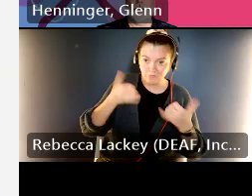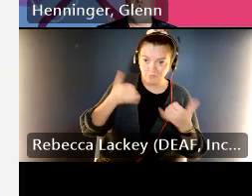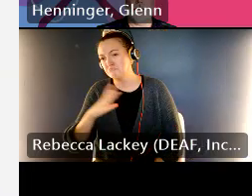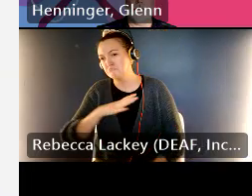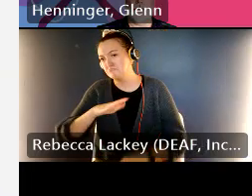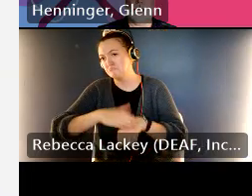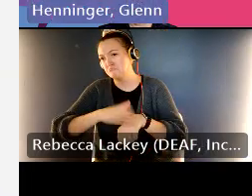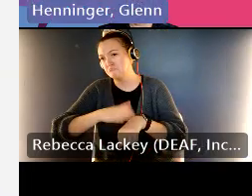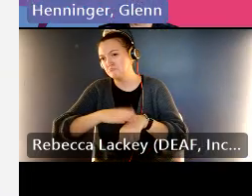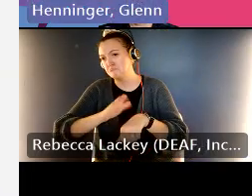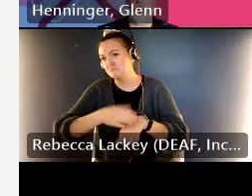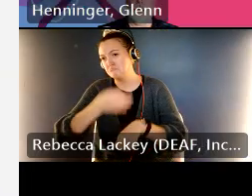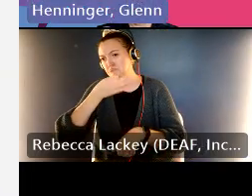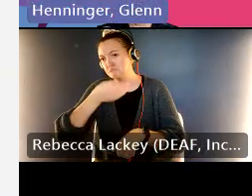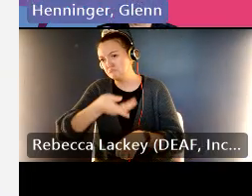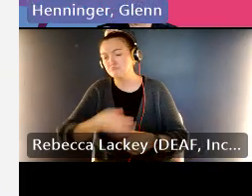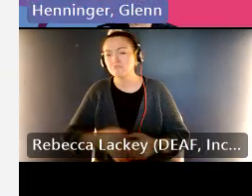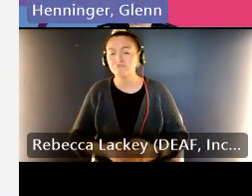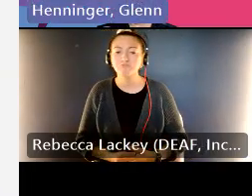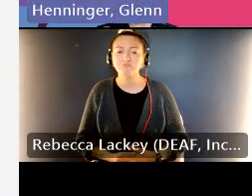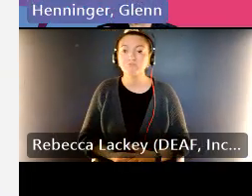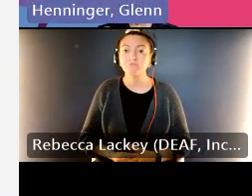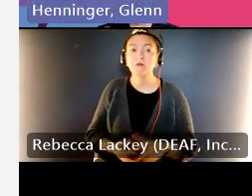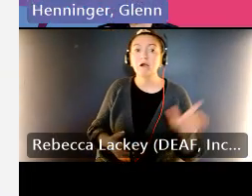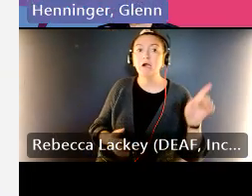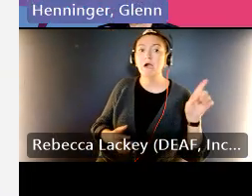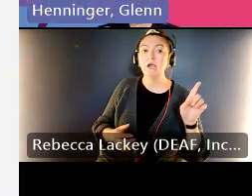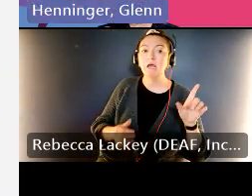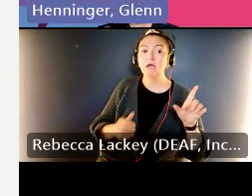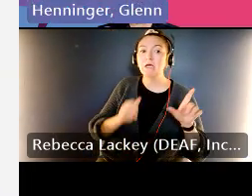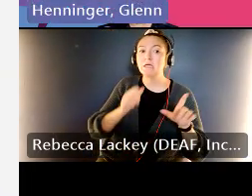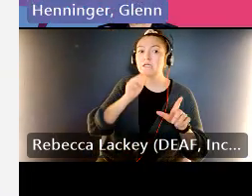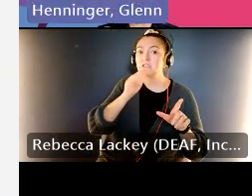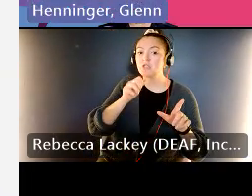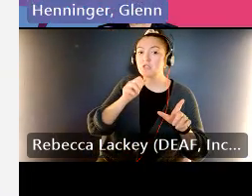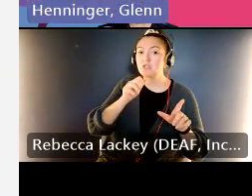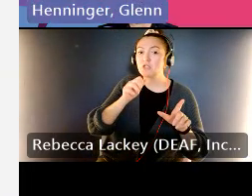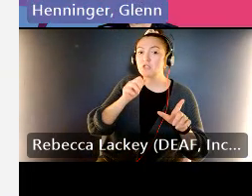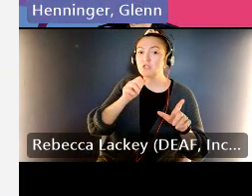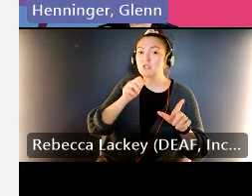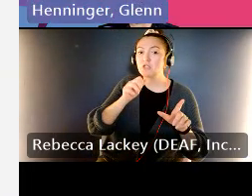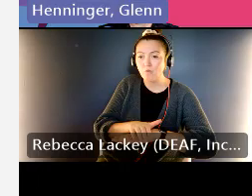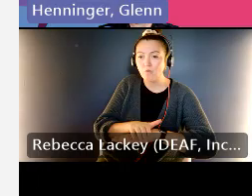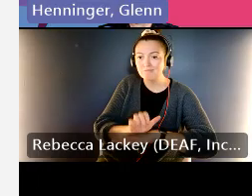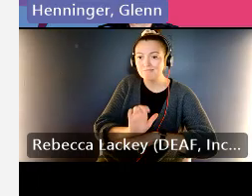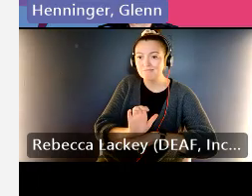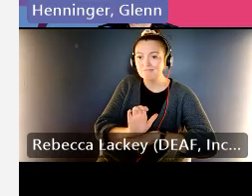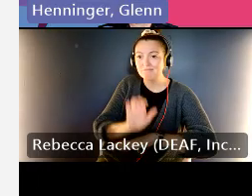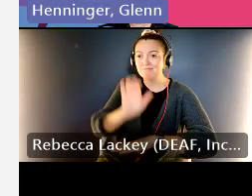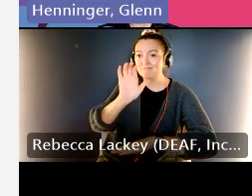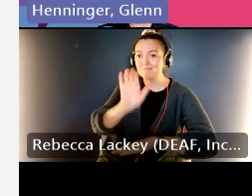They're coming up on these. They they don't they don't have to lift the plow. They've been tested there.